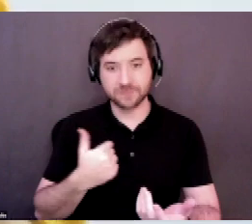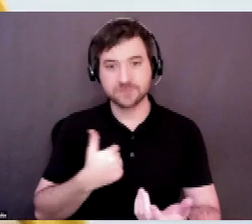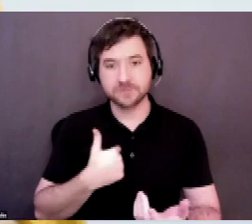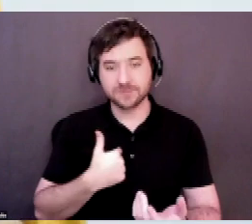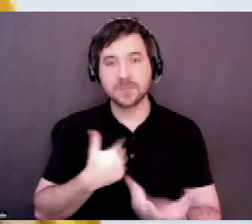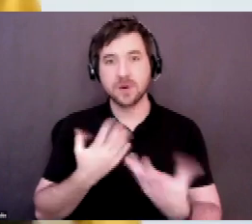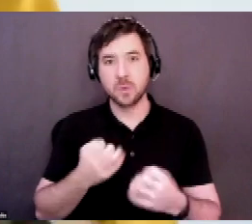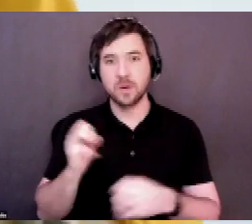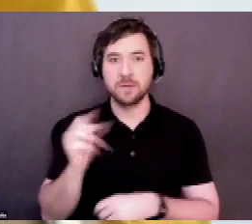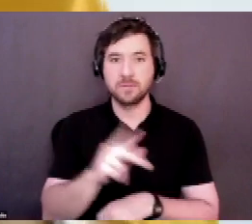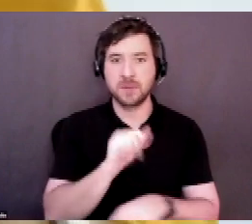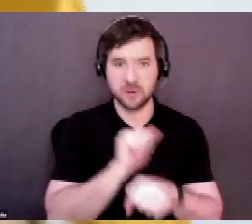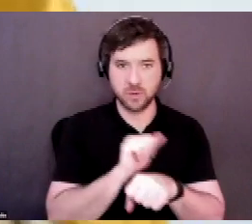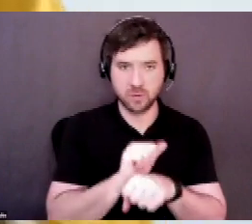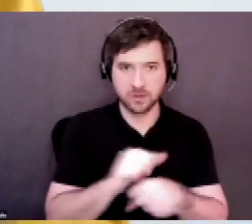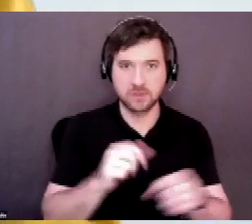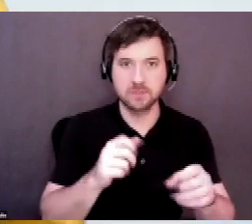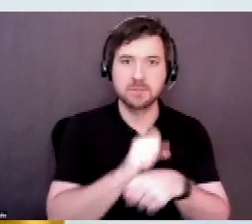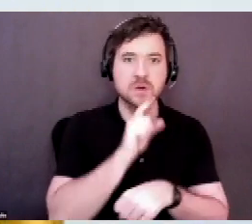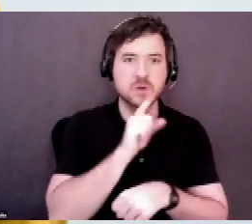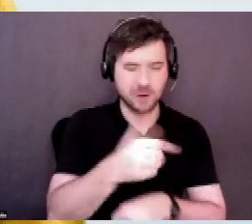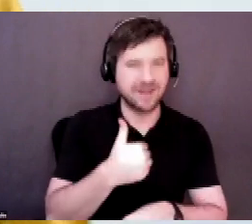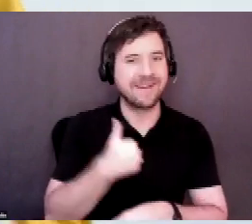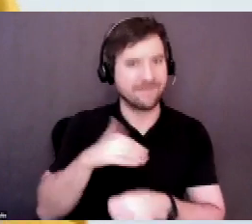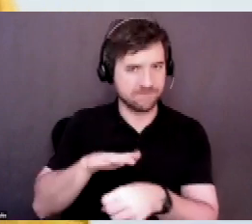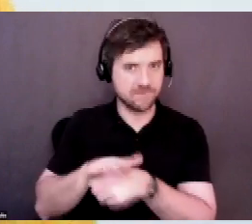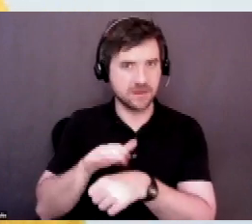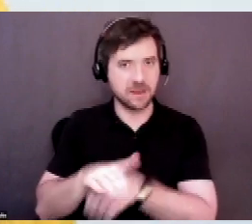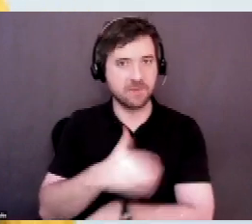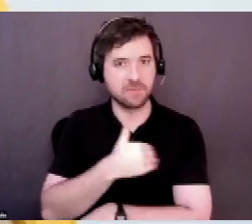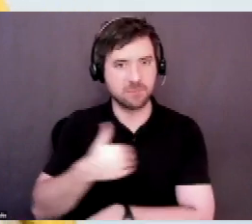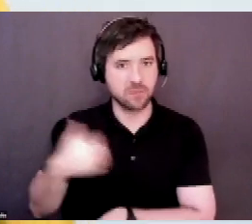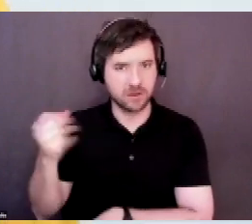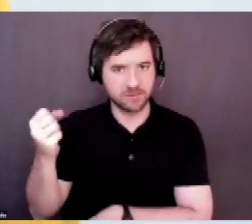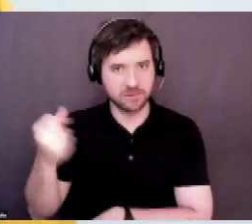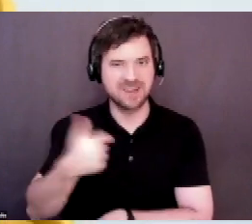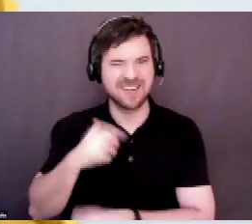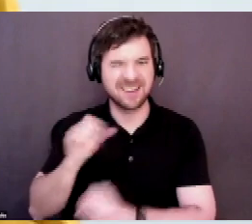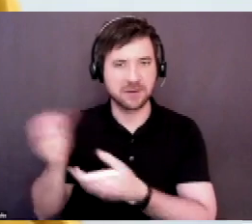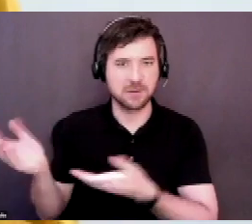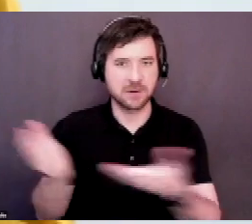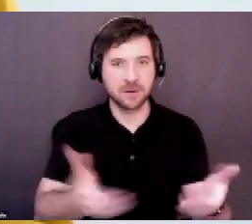That end up breast milk on hand. Right. So that I could bring it to daycare and that we would have it.